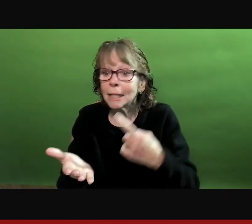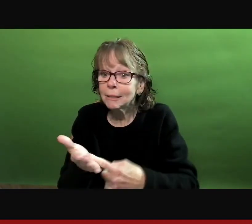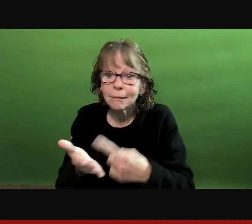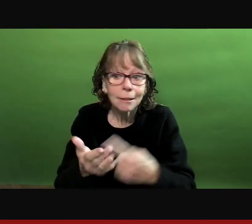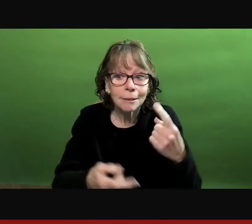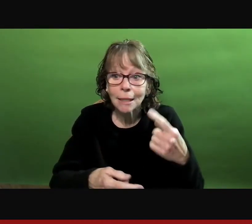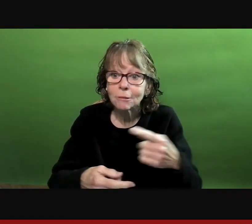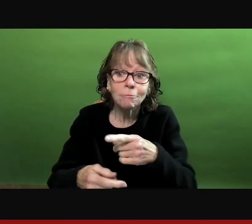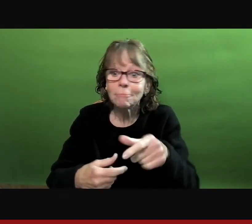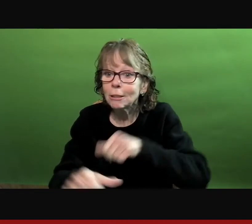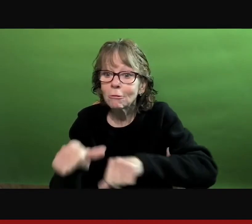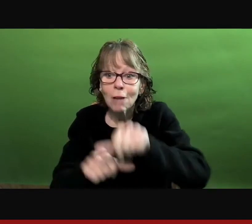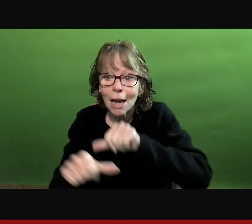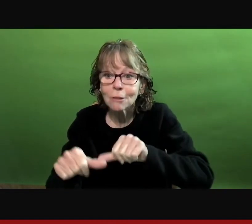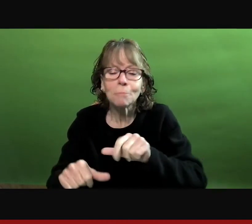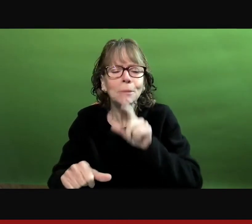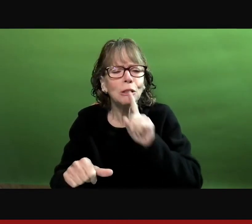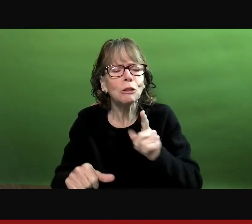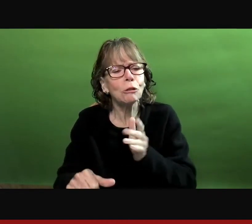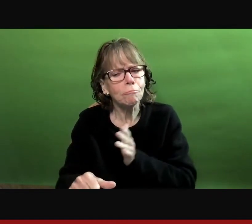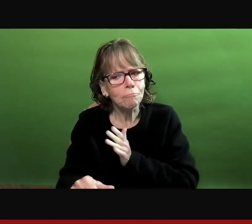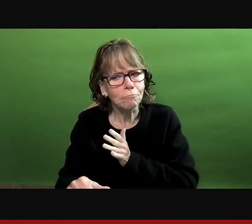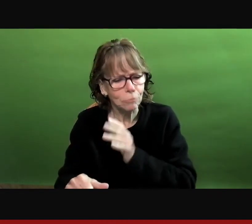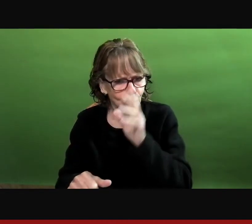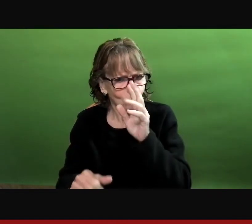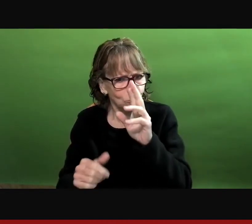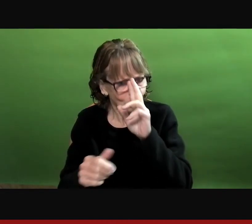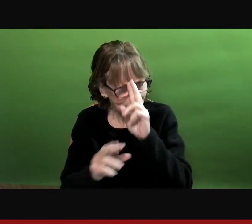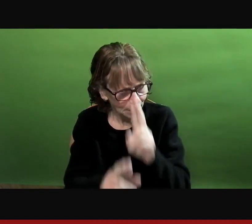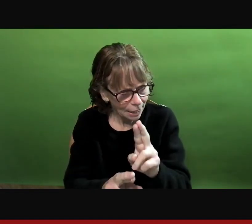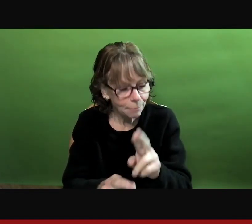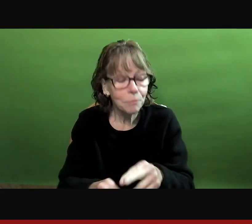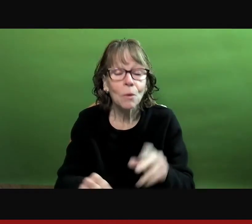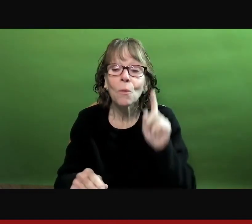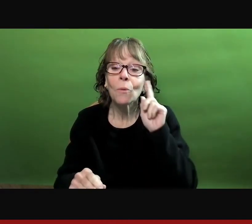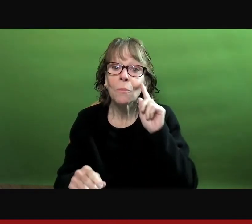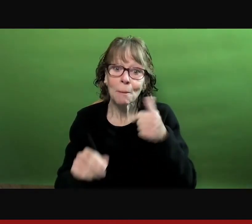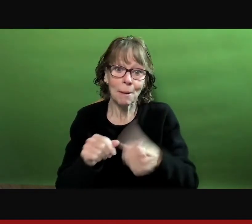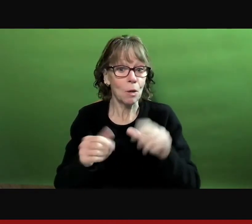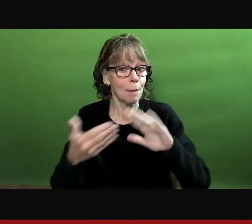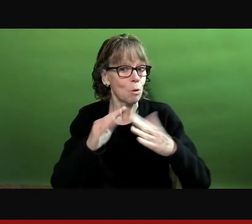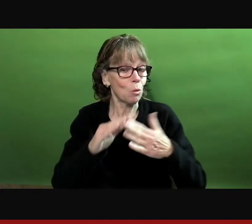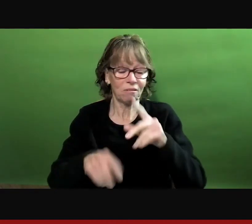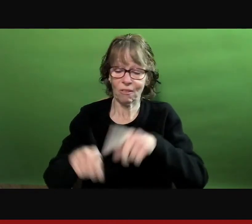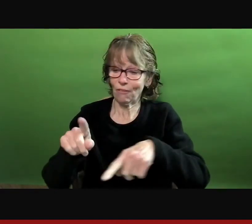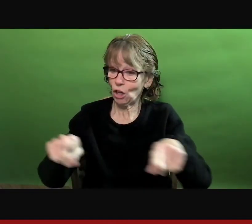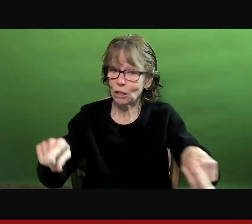our community is diverse, not only in backgrounds, but also in experiences, perspectives,